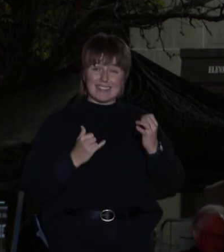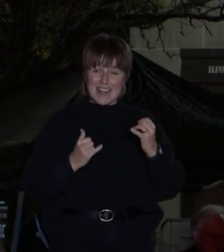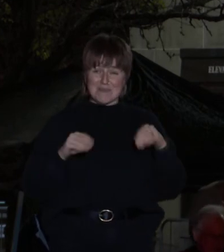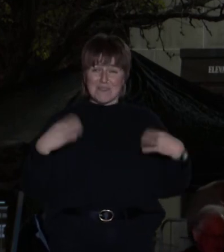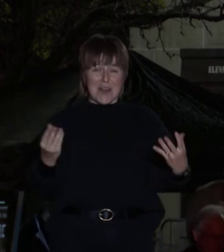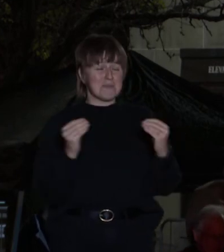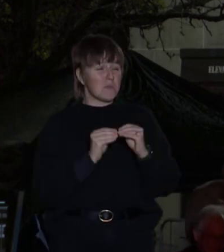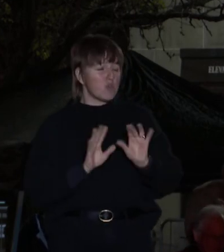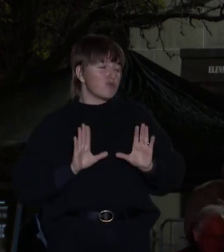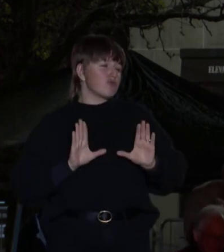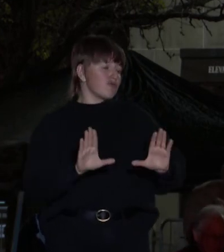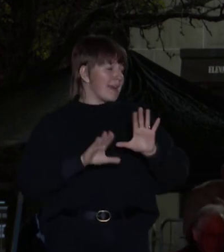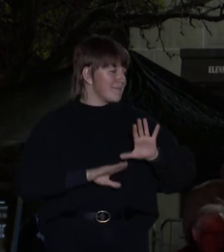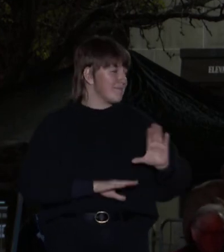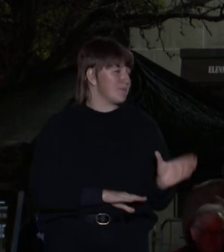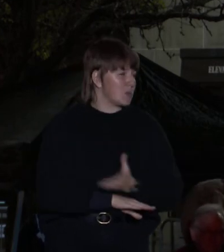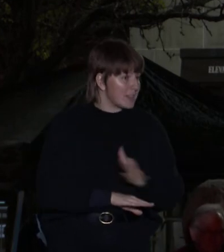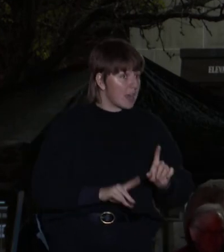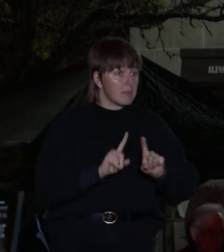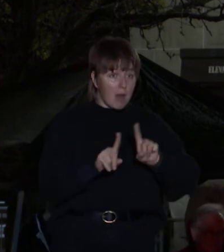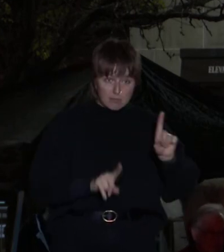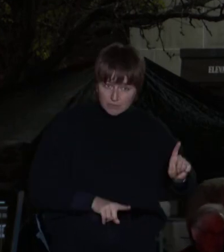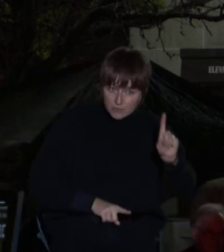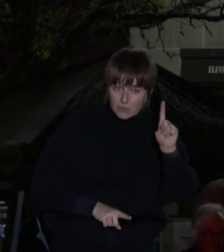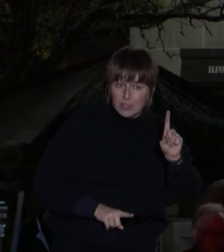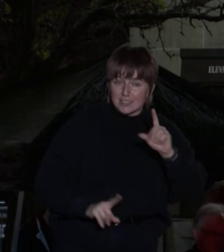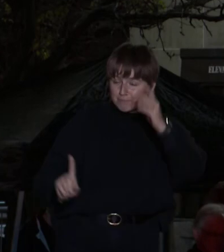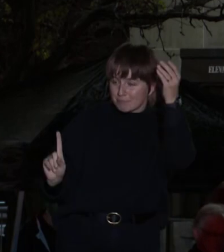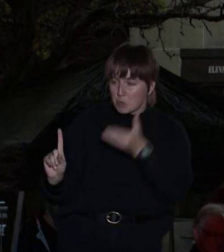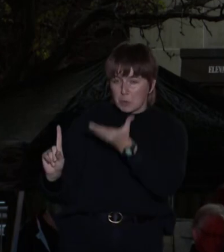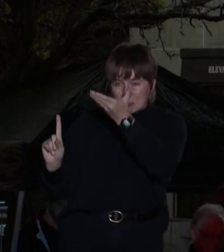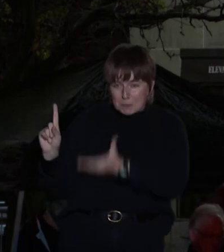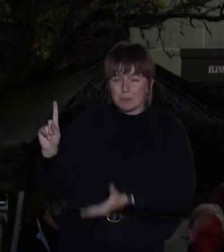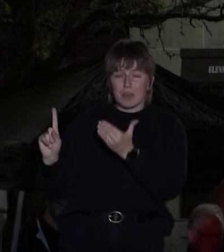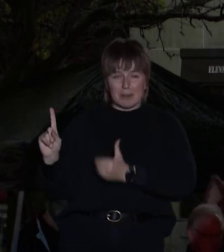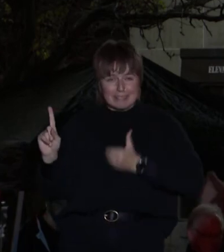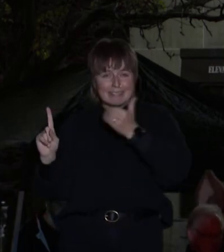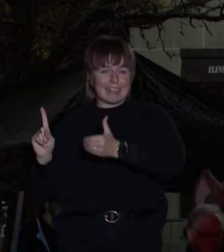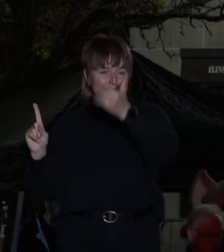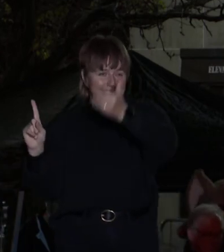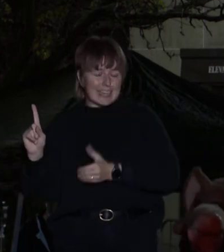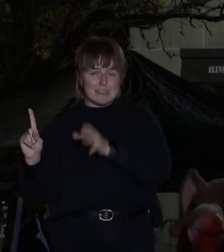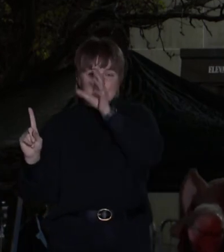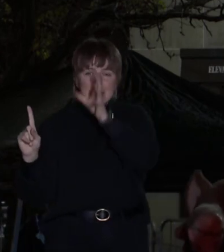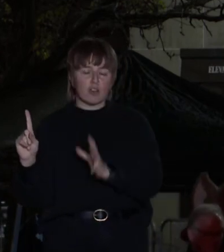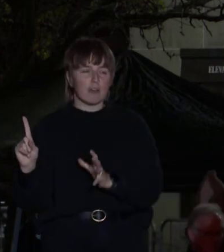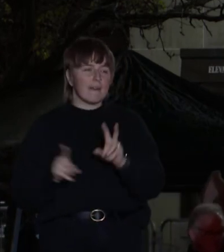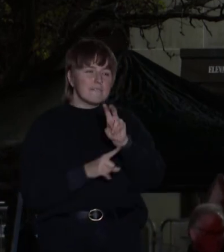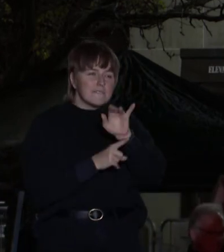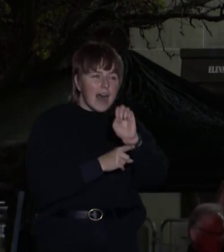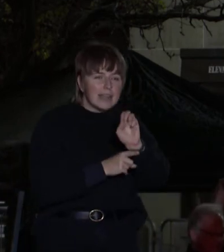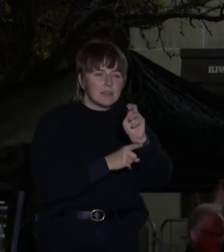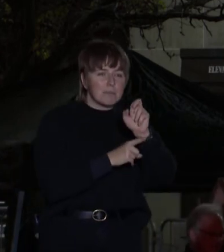ON CHRISTMAS EVE. WE'VE GOT MORE GREAT MUSIC COMING YOUR WAY. BUT FIRST, IT'S MY PLEASURE TO